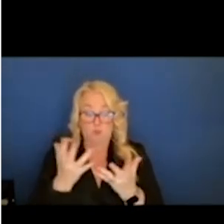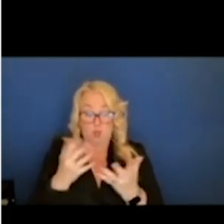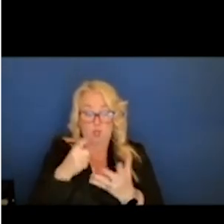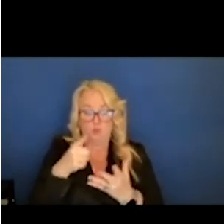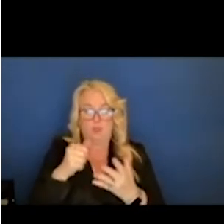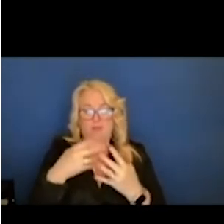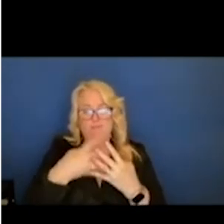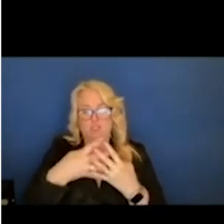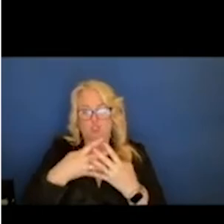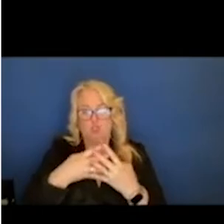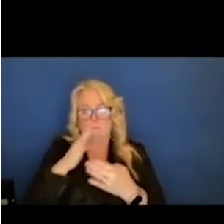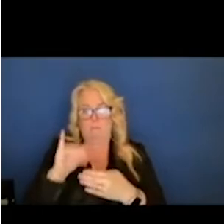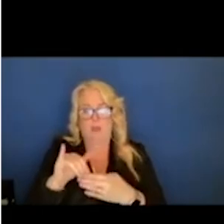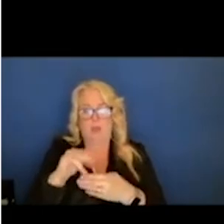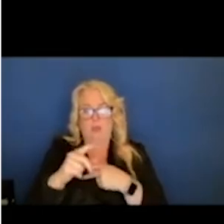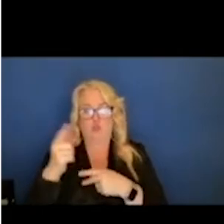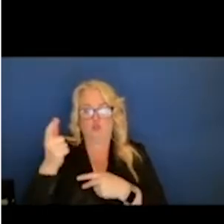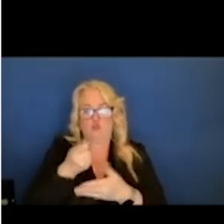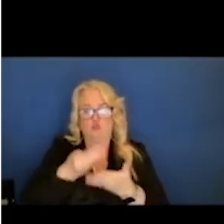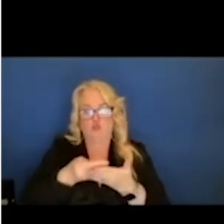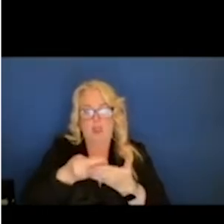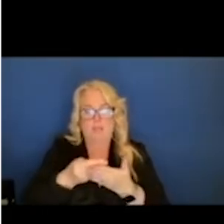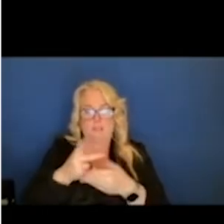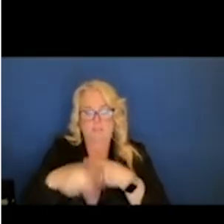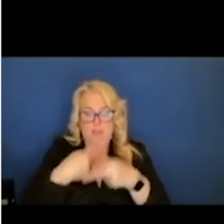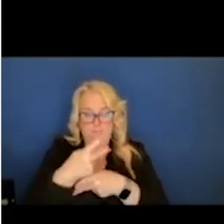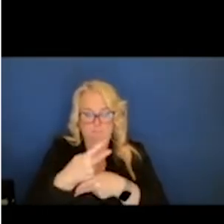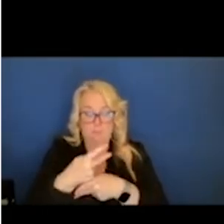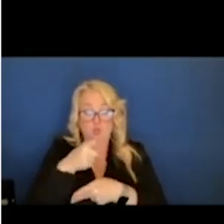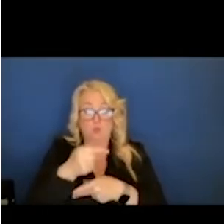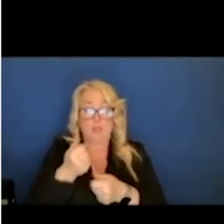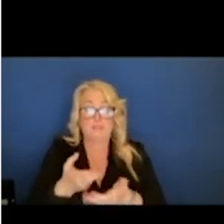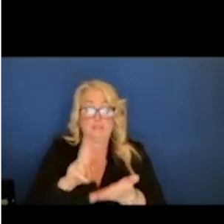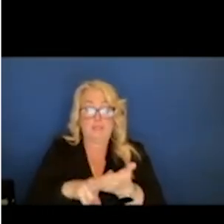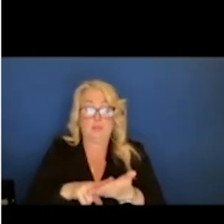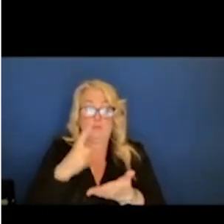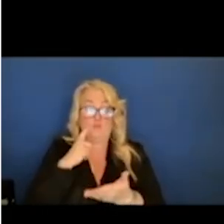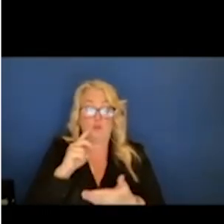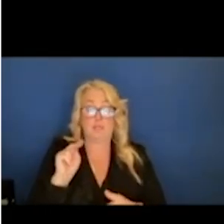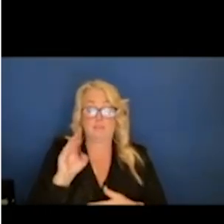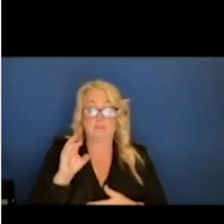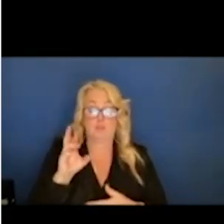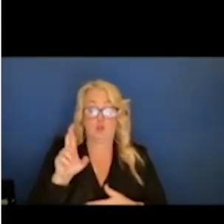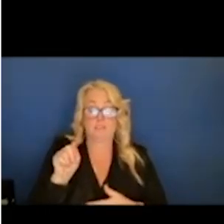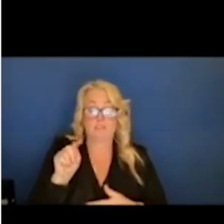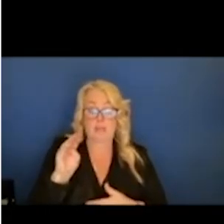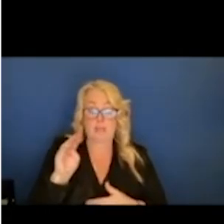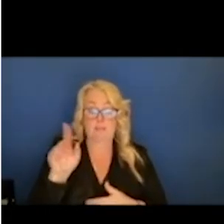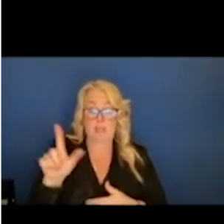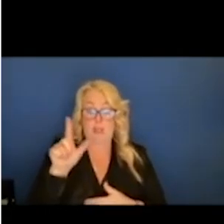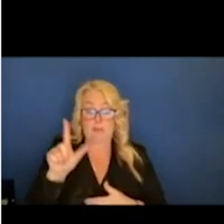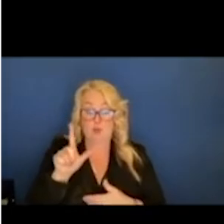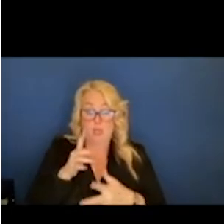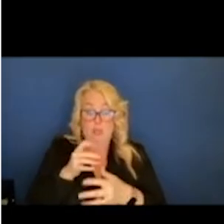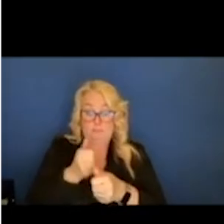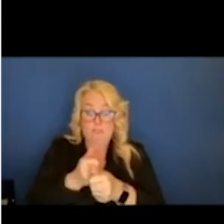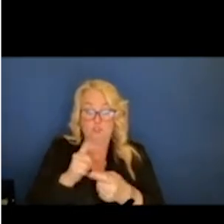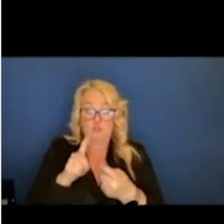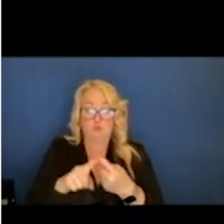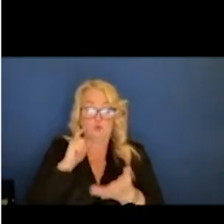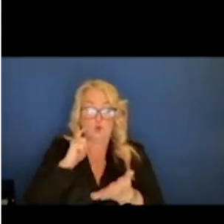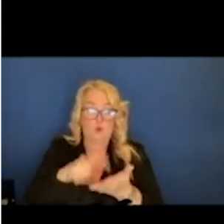filtering by RSA grant type. You can also sign up for NCRTM Library updates to be notified of